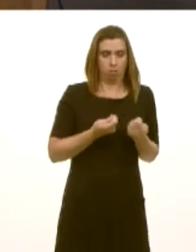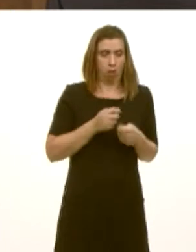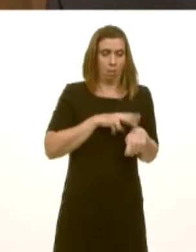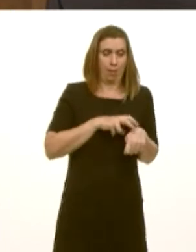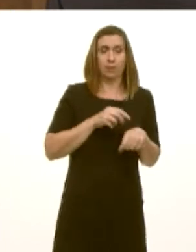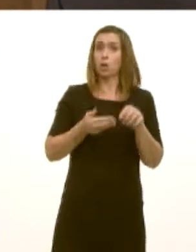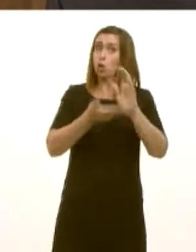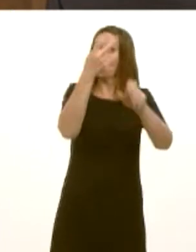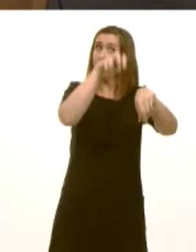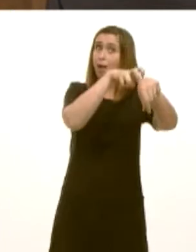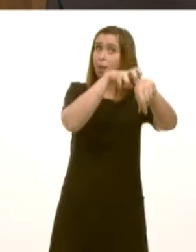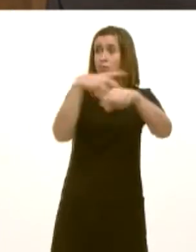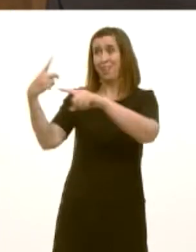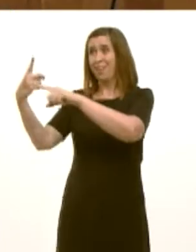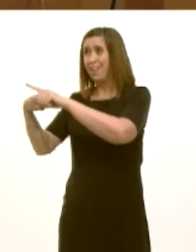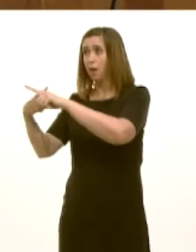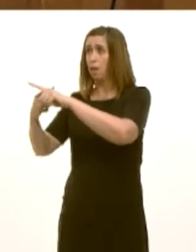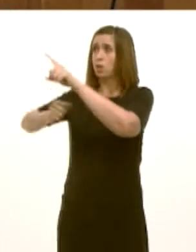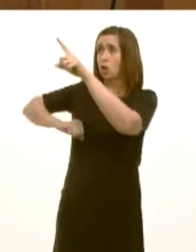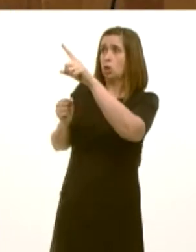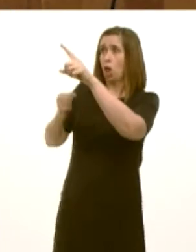Northern Ireland and England gets, this wouldnít have happened.